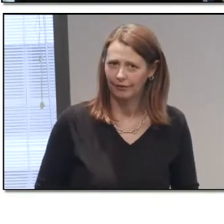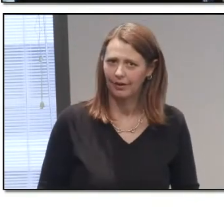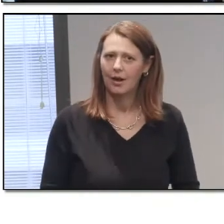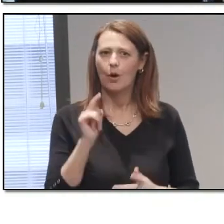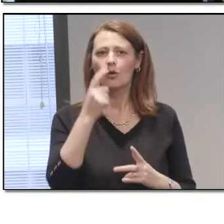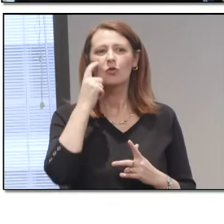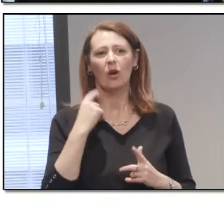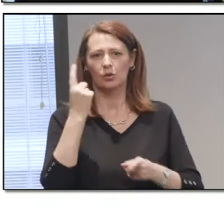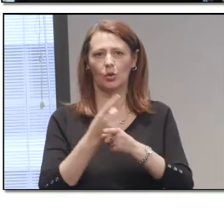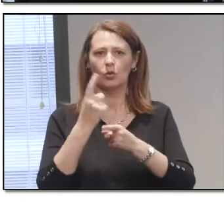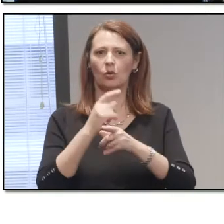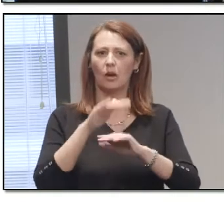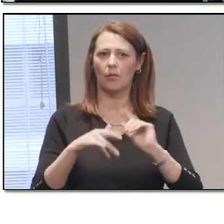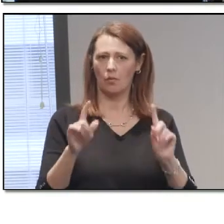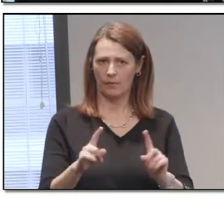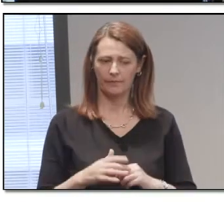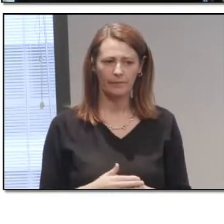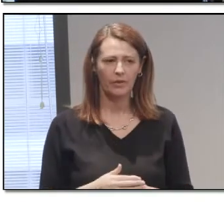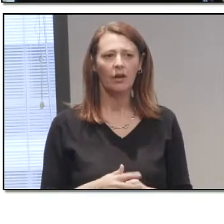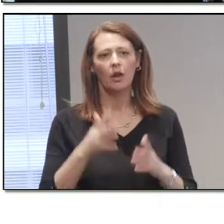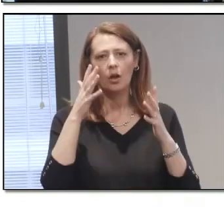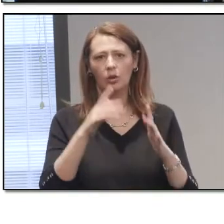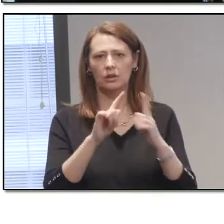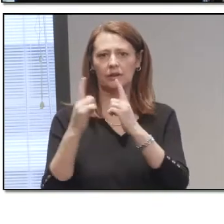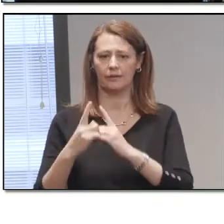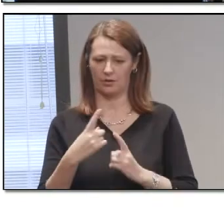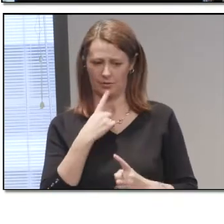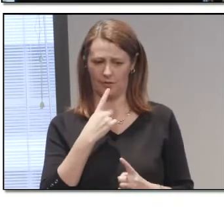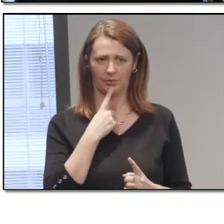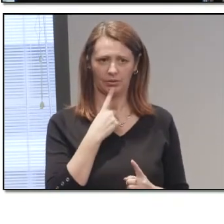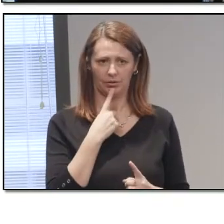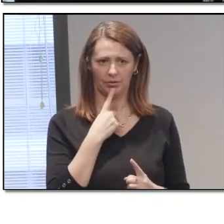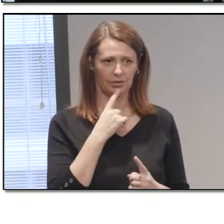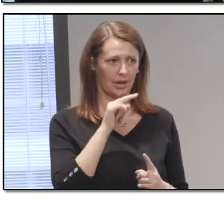to talk about here is that there are lots of different sources and we need to pay attention